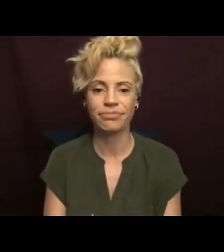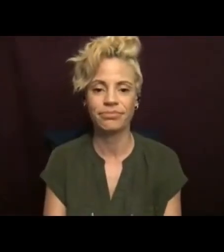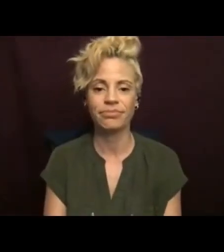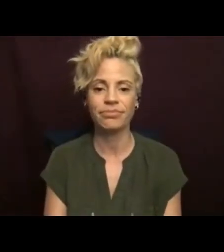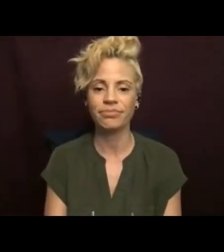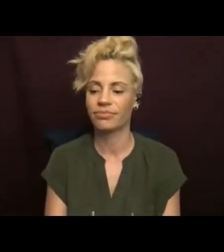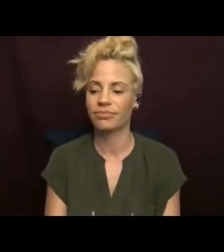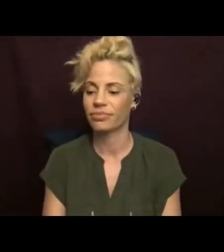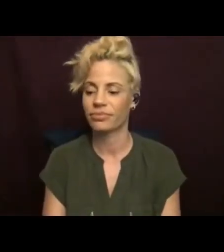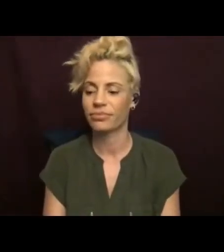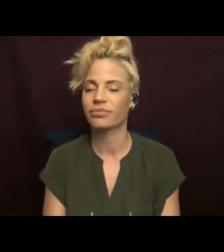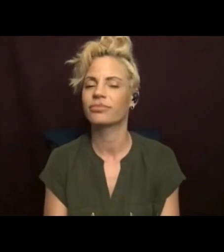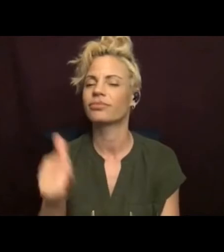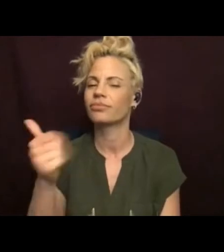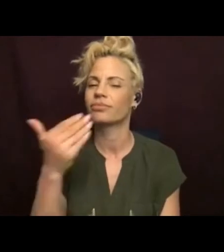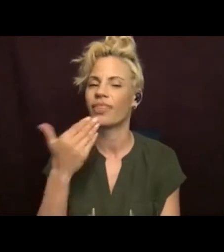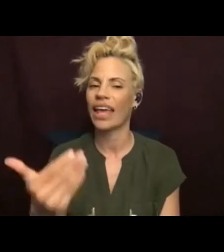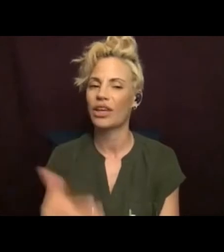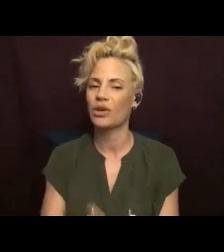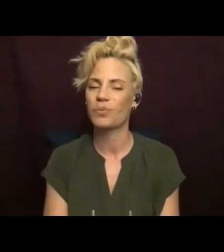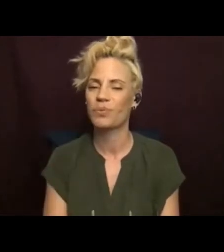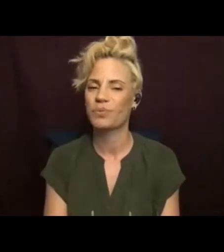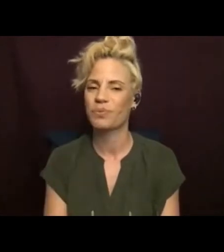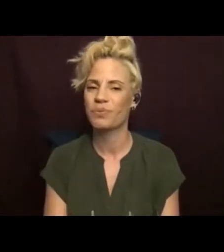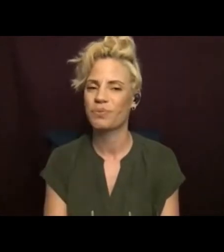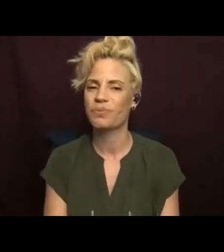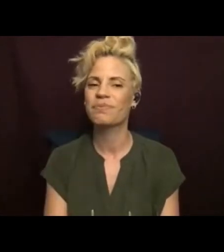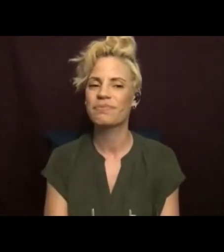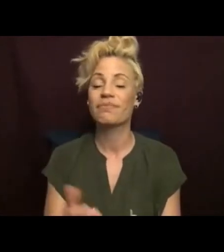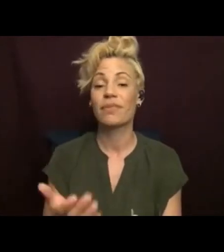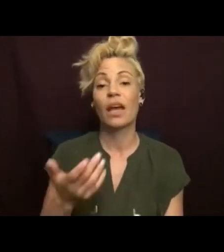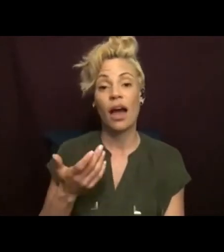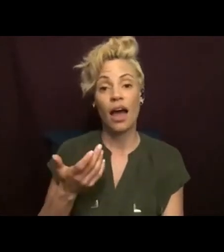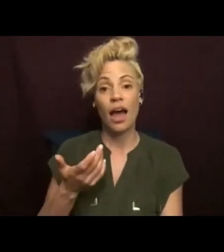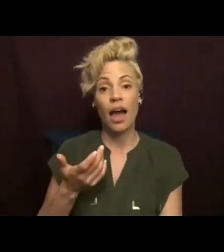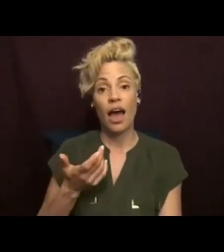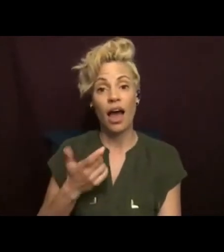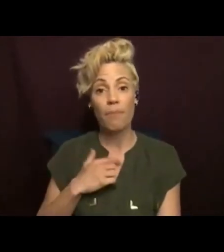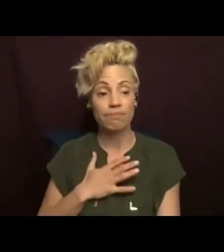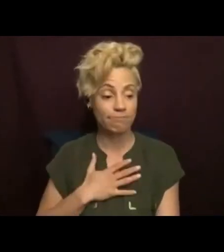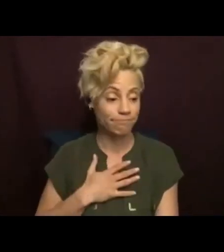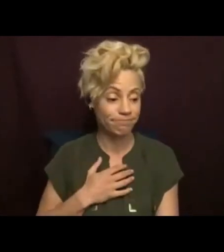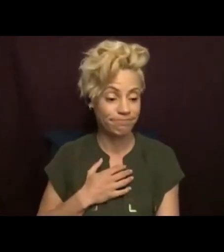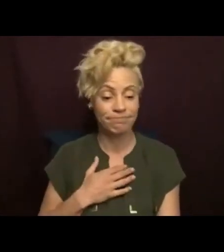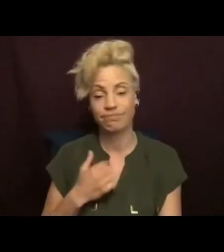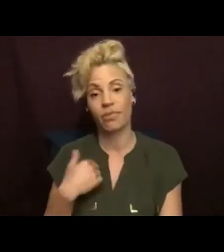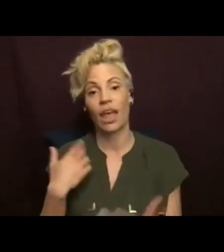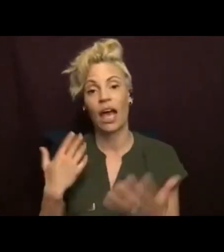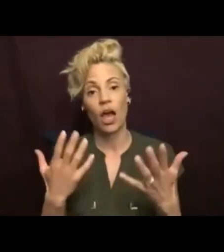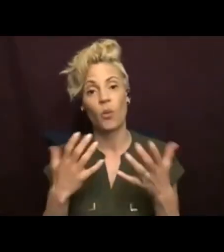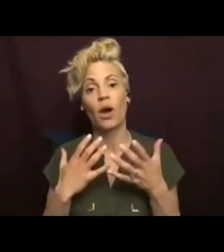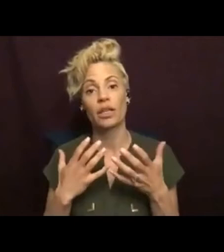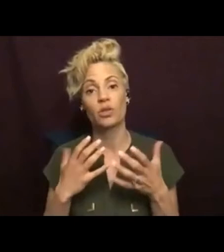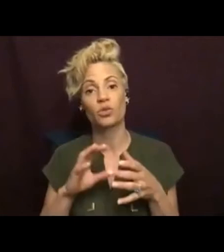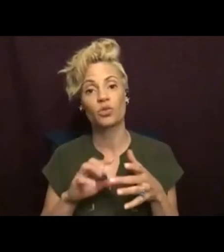Thank you, everyone. I would like to start by asking ourselves